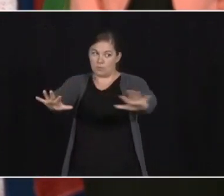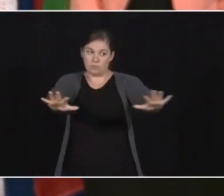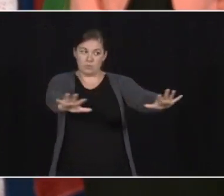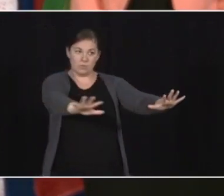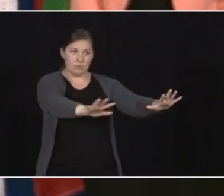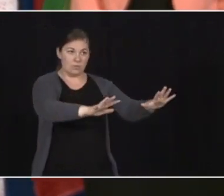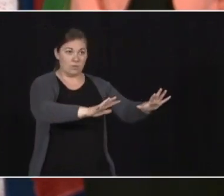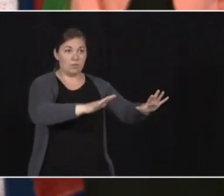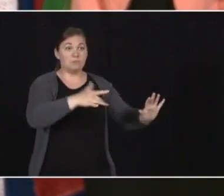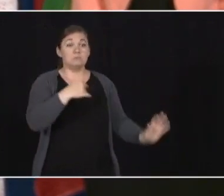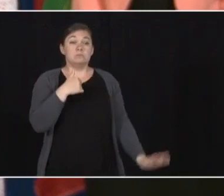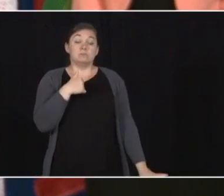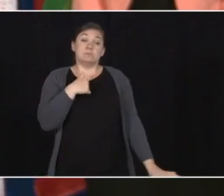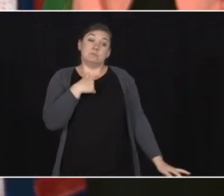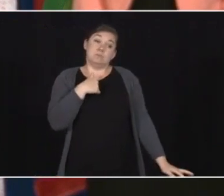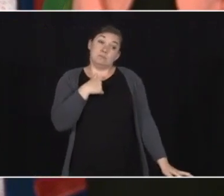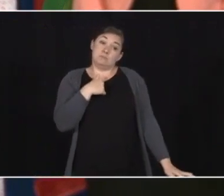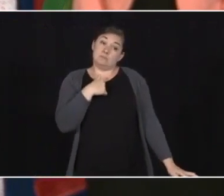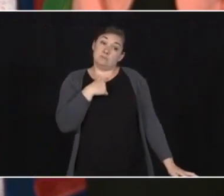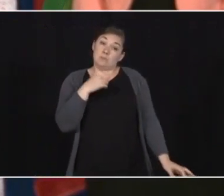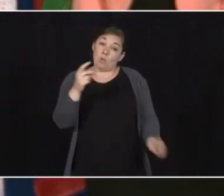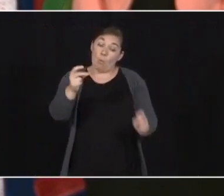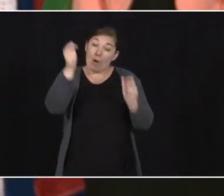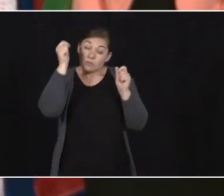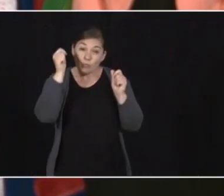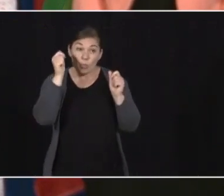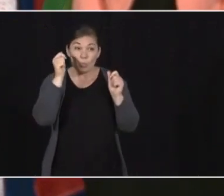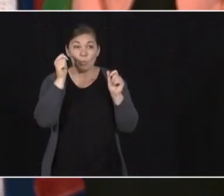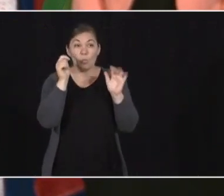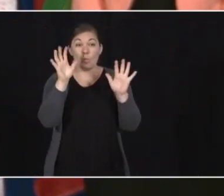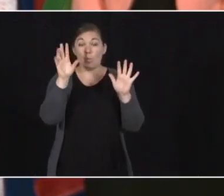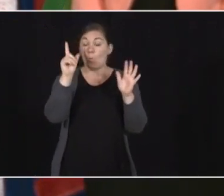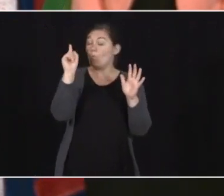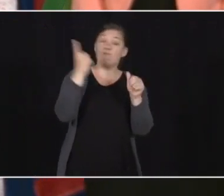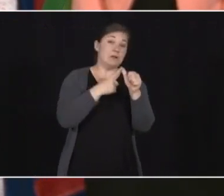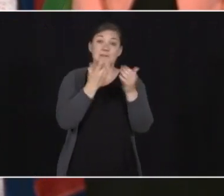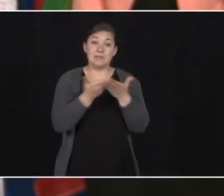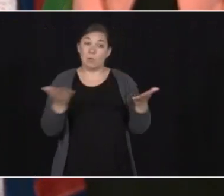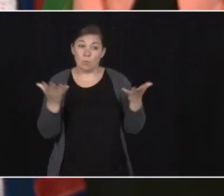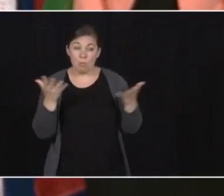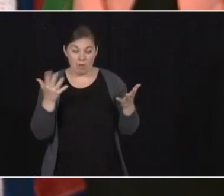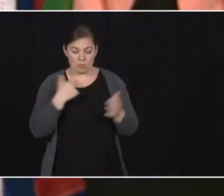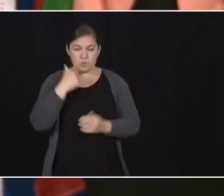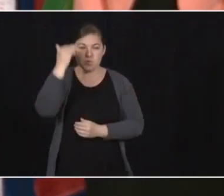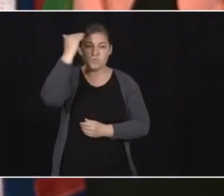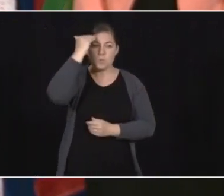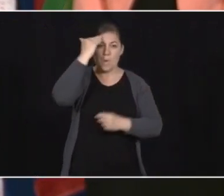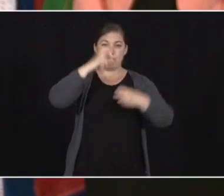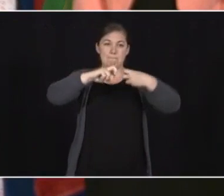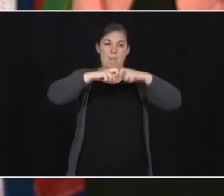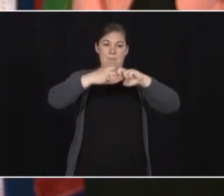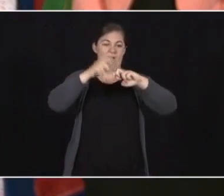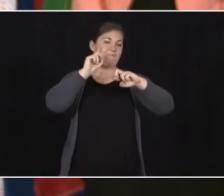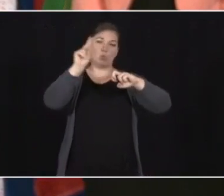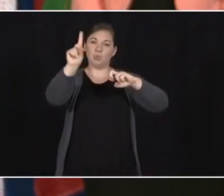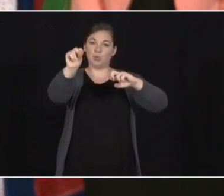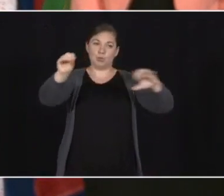and we did for things off the top of my mind right away. We knew that there was a crisis.